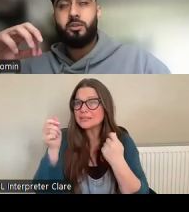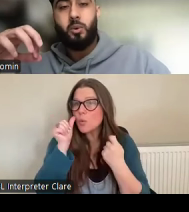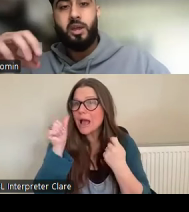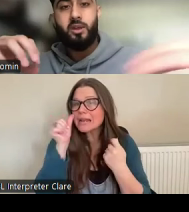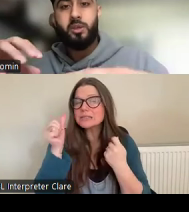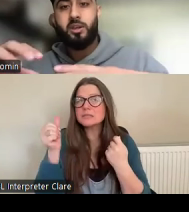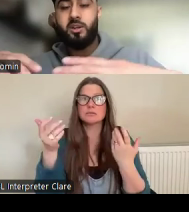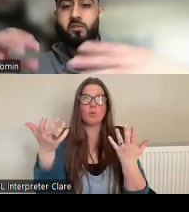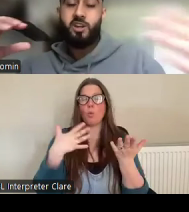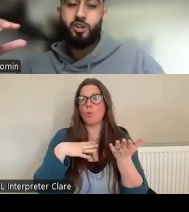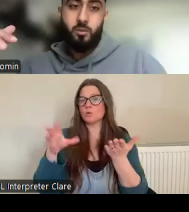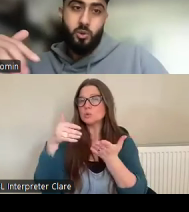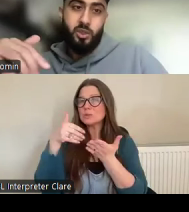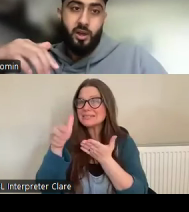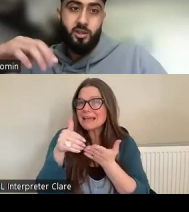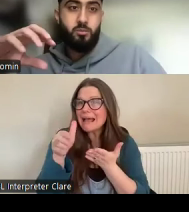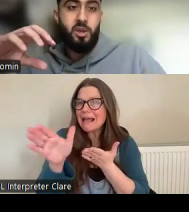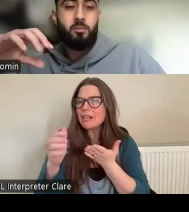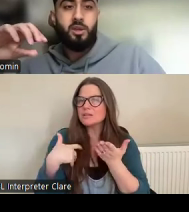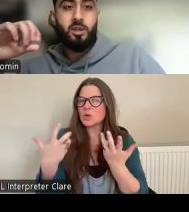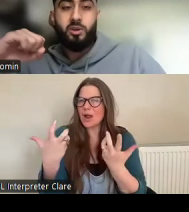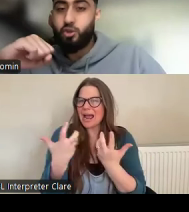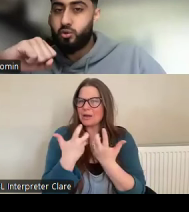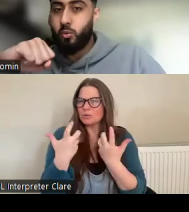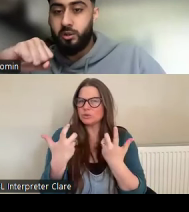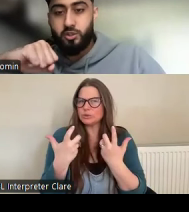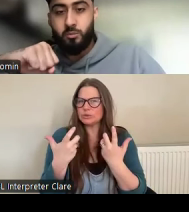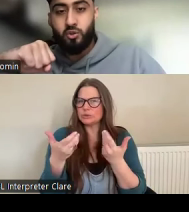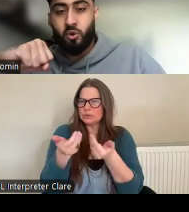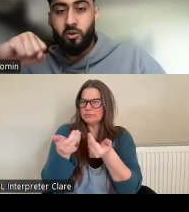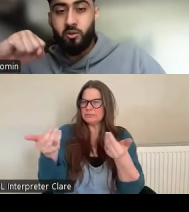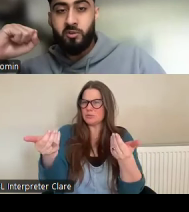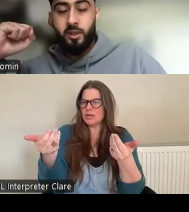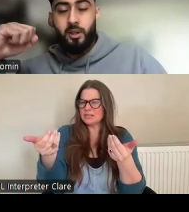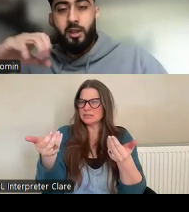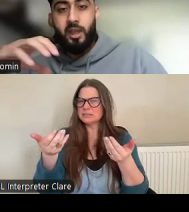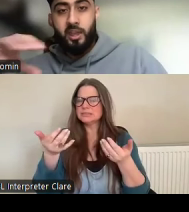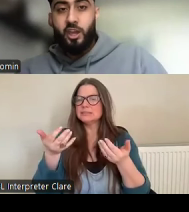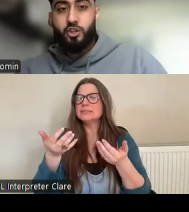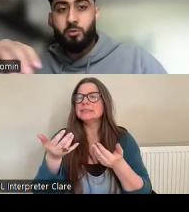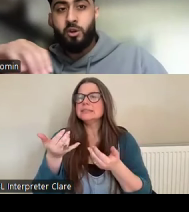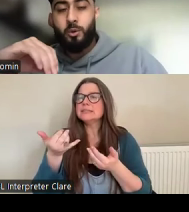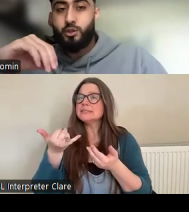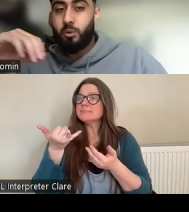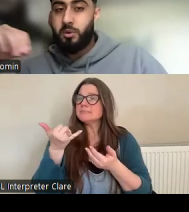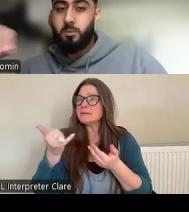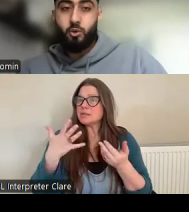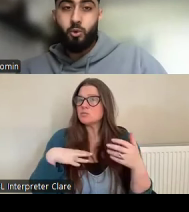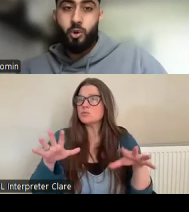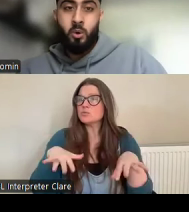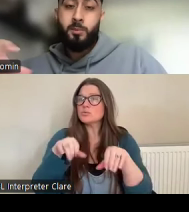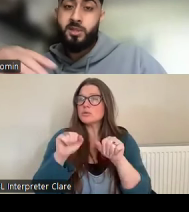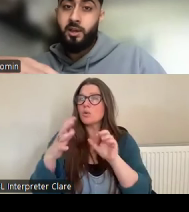The way that we can differentiate between that is maybe if we just want some sort of engagement or we just want people to go to our website,